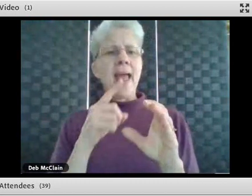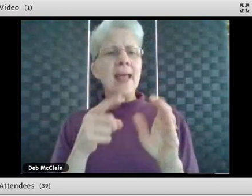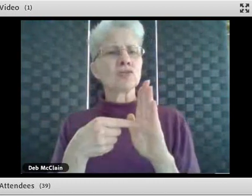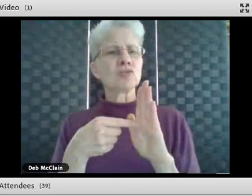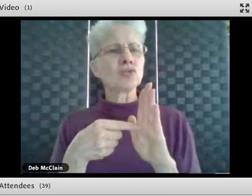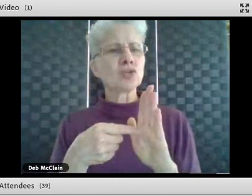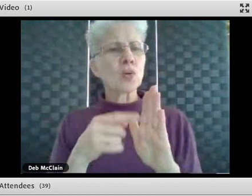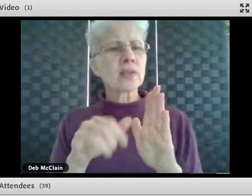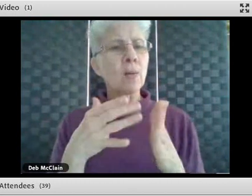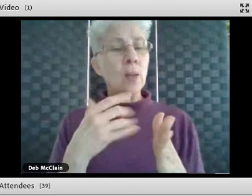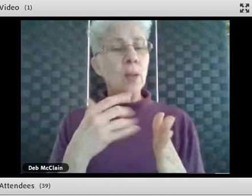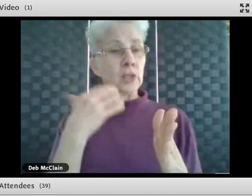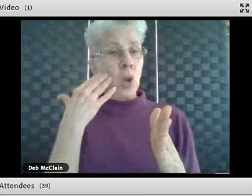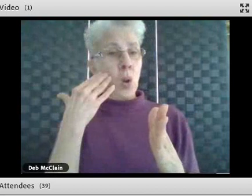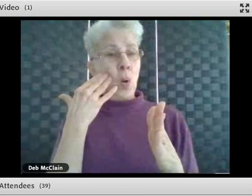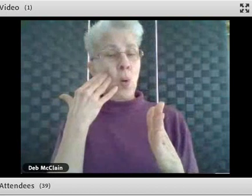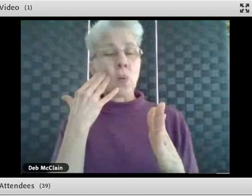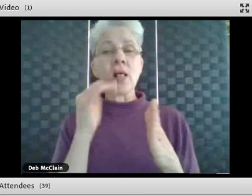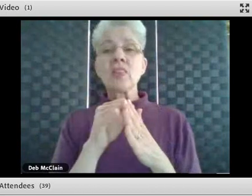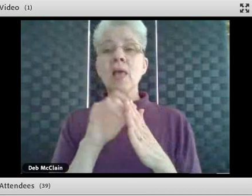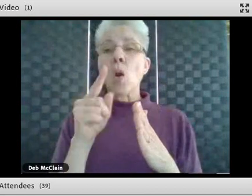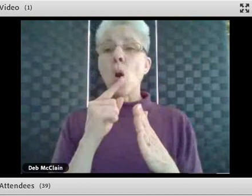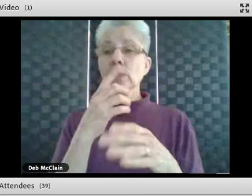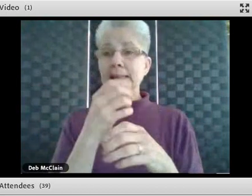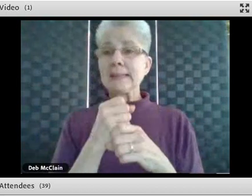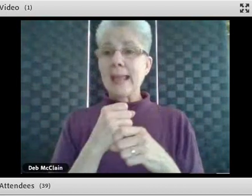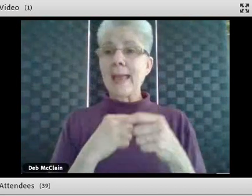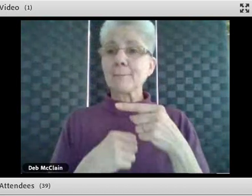that way we know that we'll only get resources